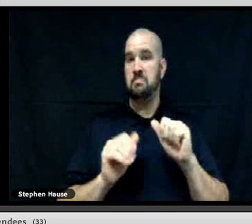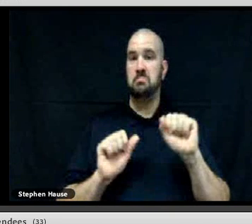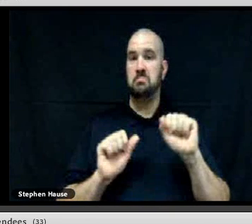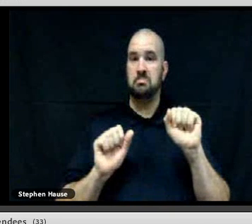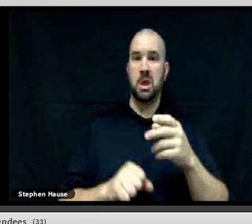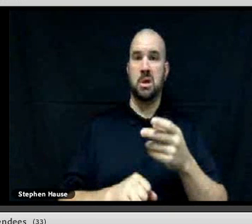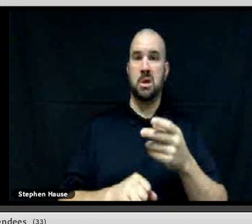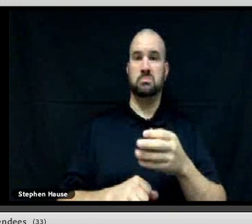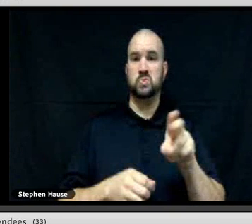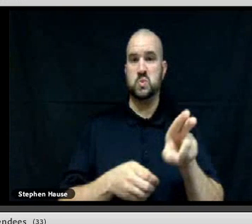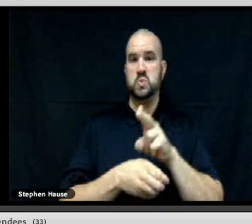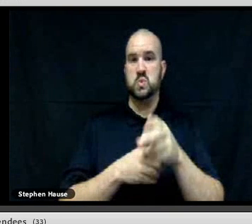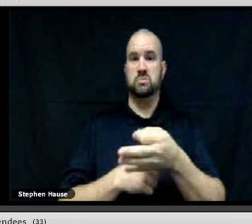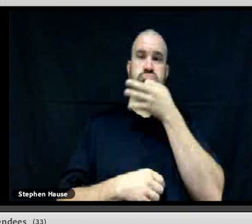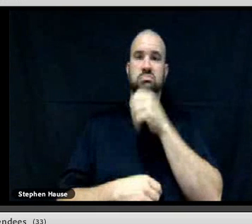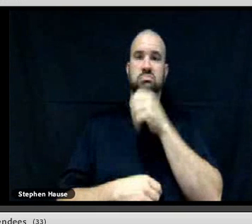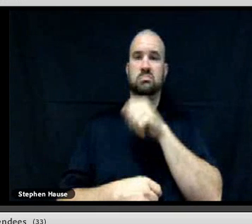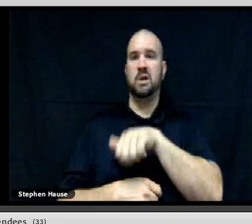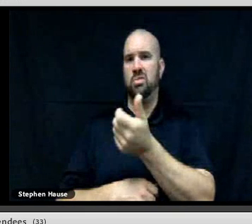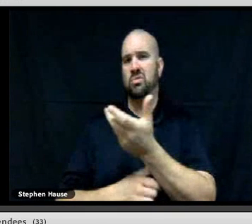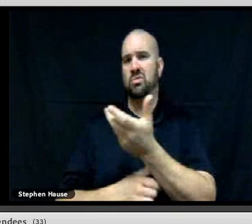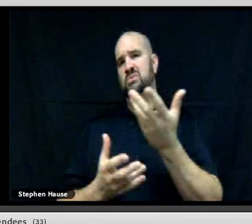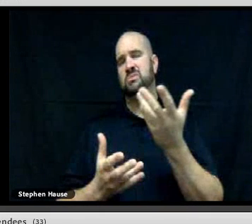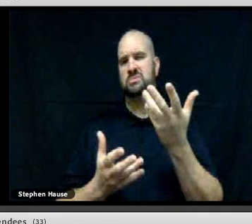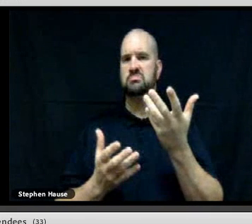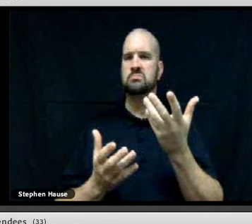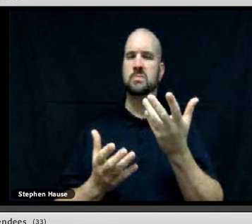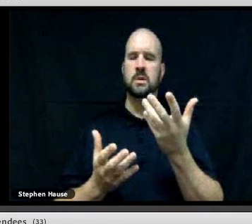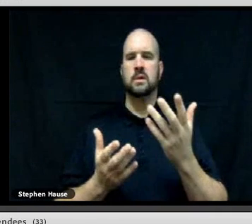It might be a good way to, uh, encourage,